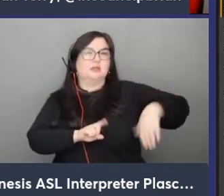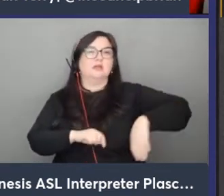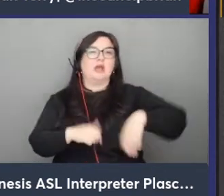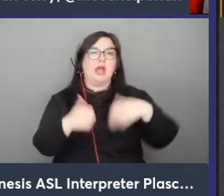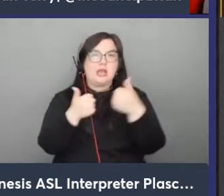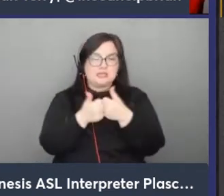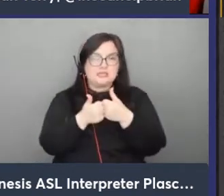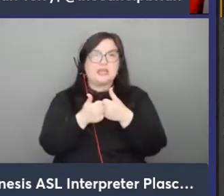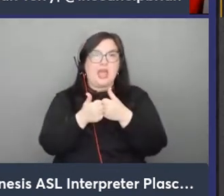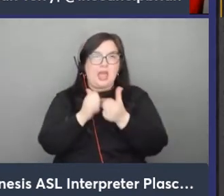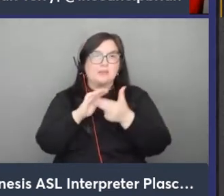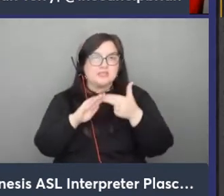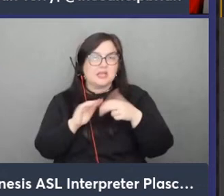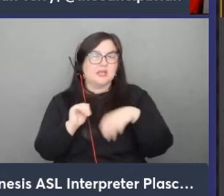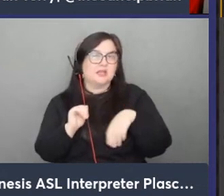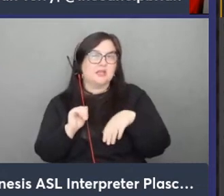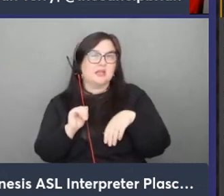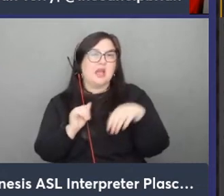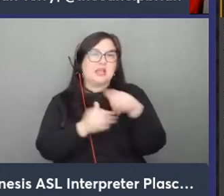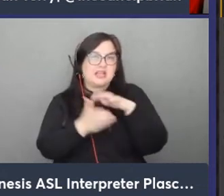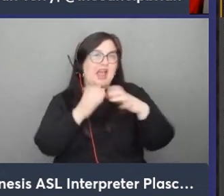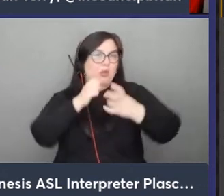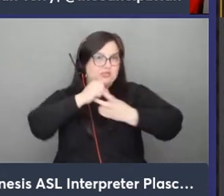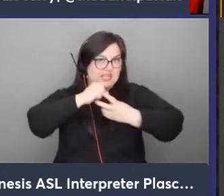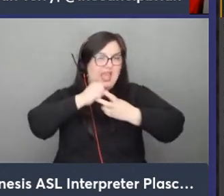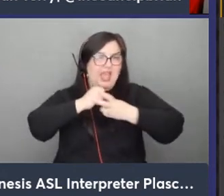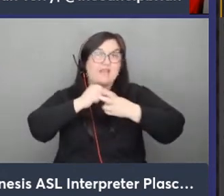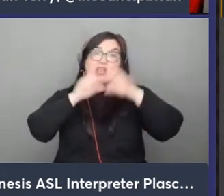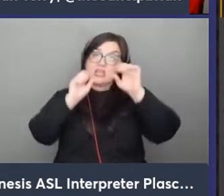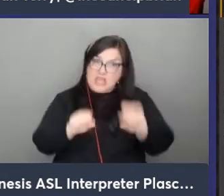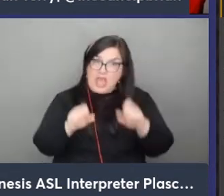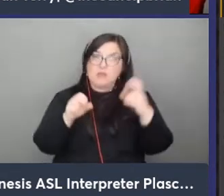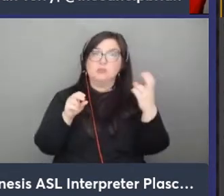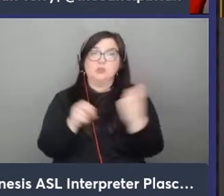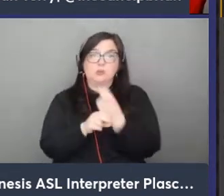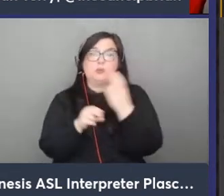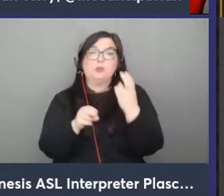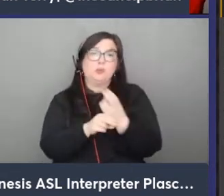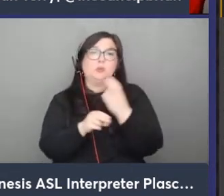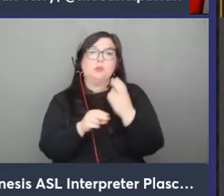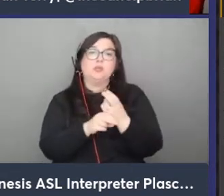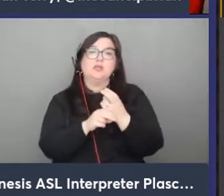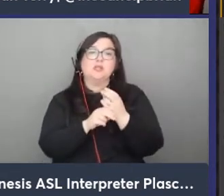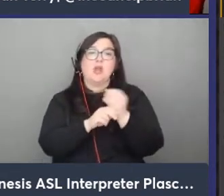and user gameplay data. Game state cloud saving can essentially be used for loading and saving games.